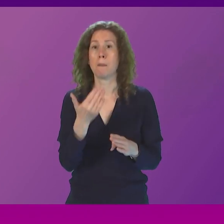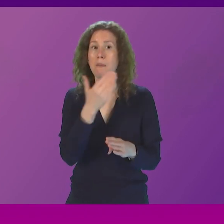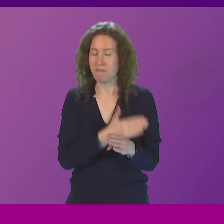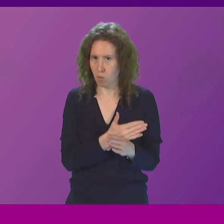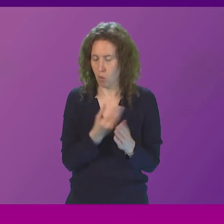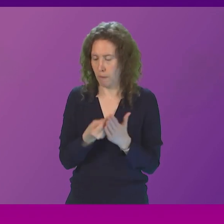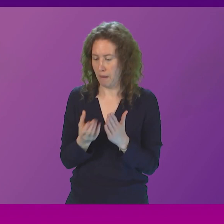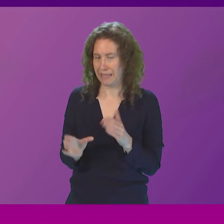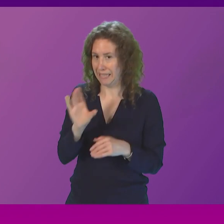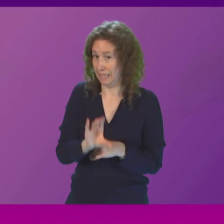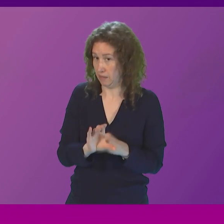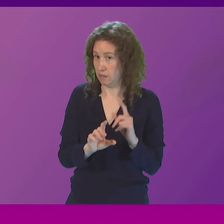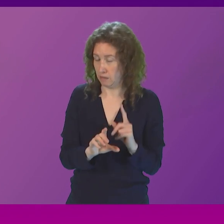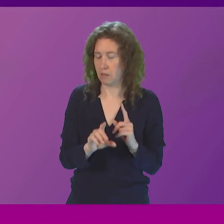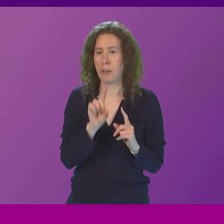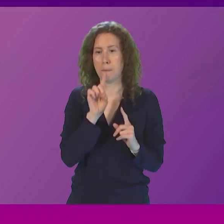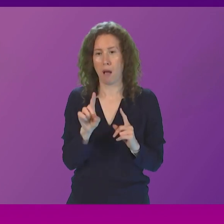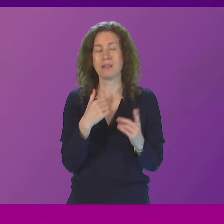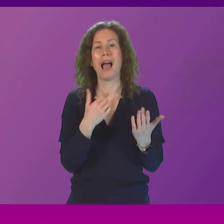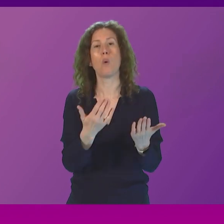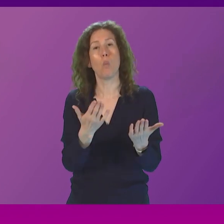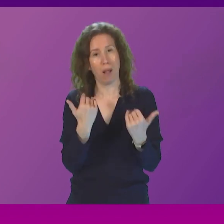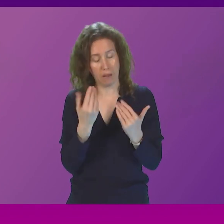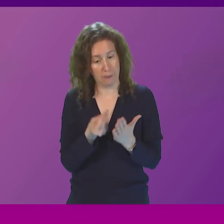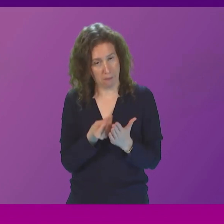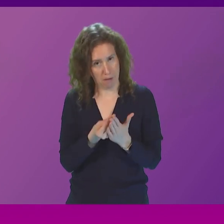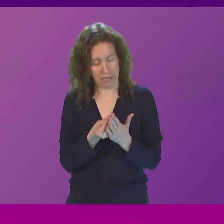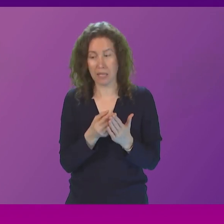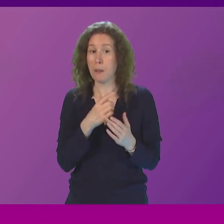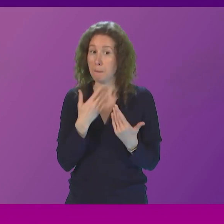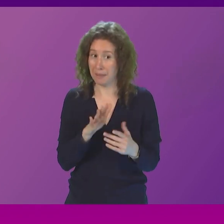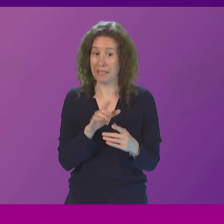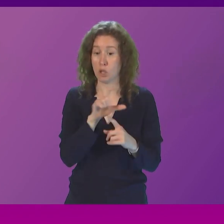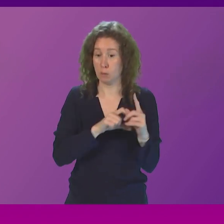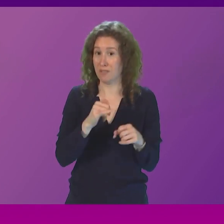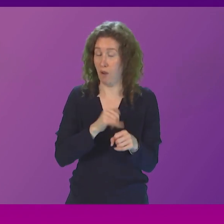However, I welcome the money, which follows pressure from Community Pharmacy Scotland